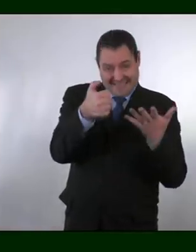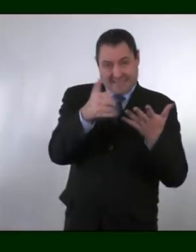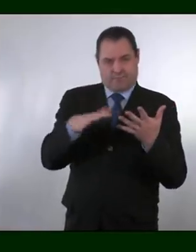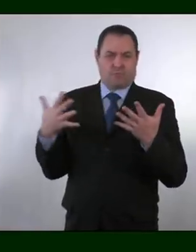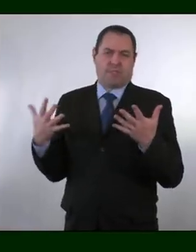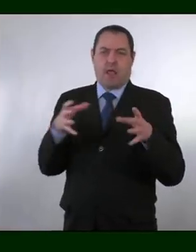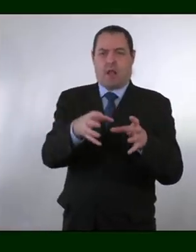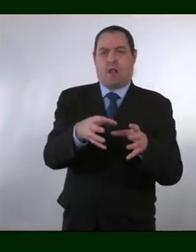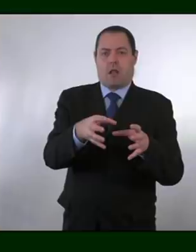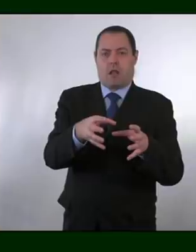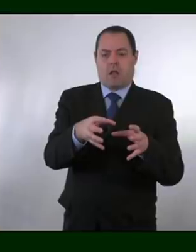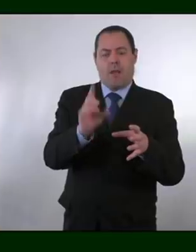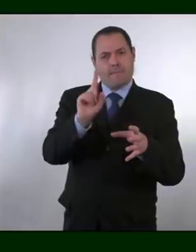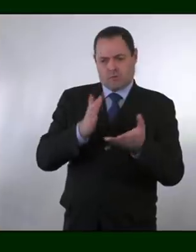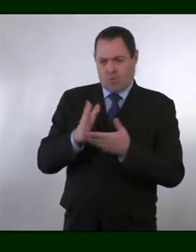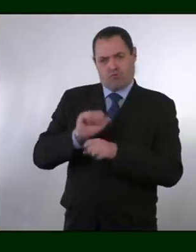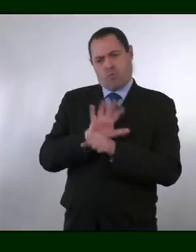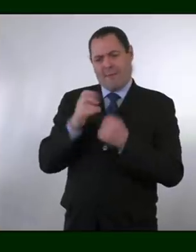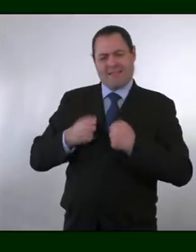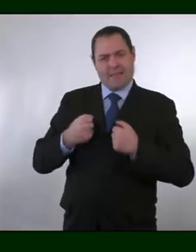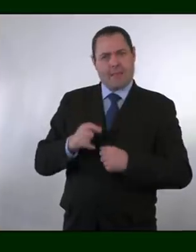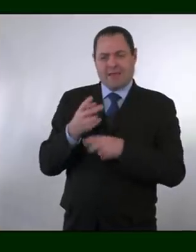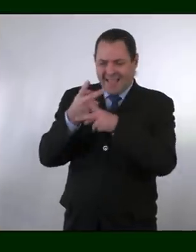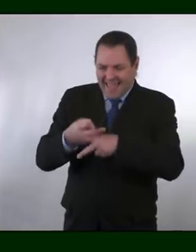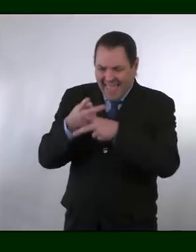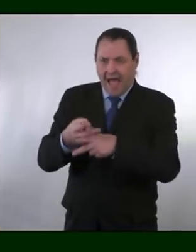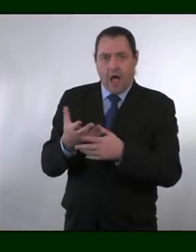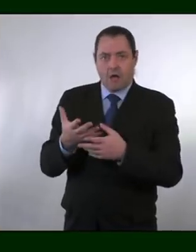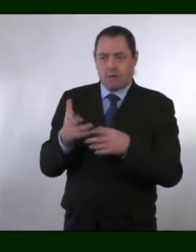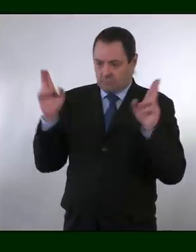their care cut back, have struggled to isolate without sufficient support,